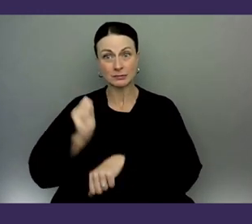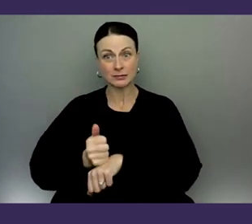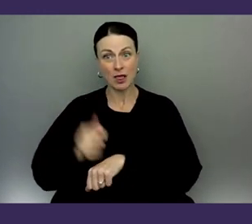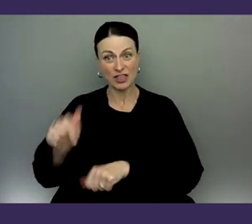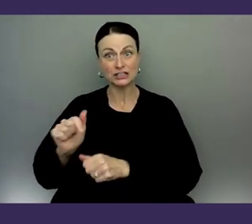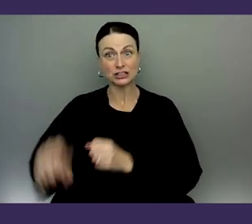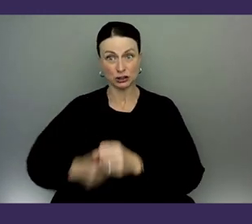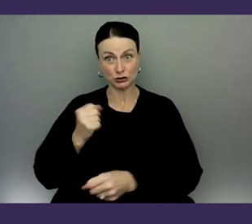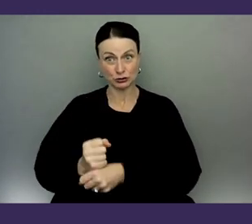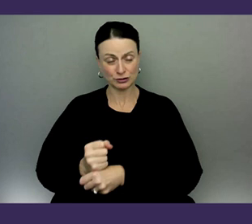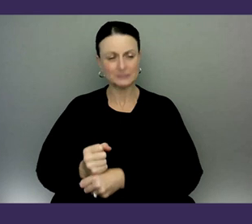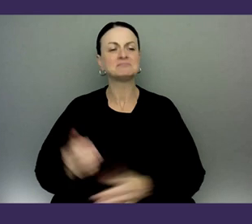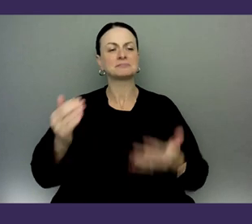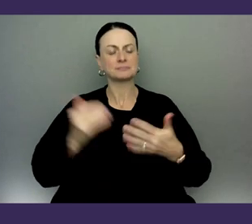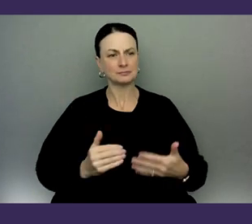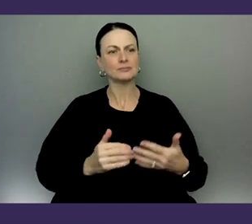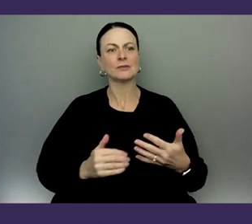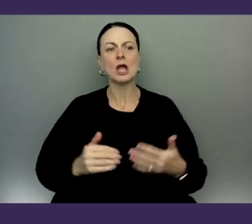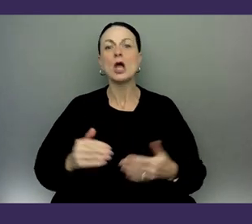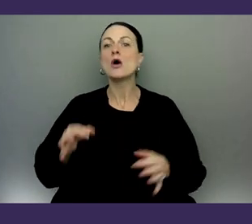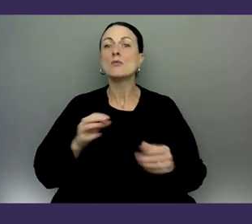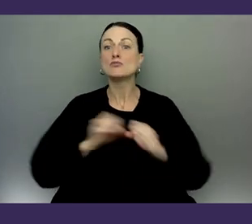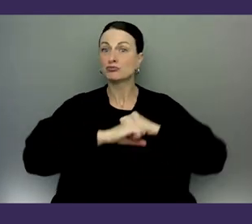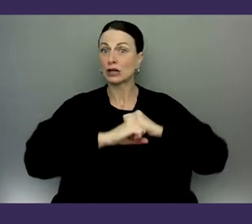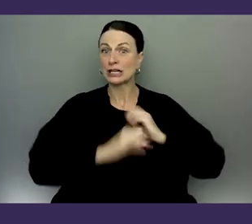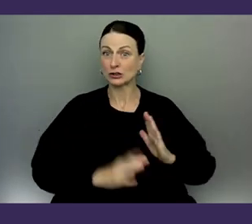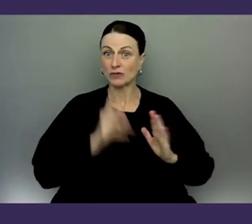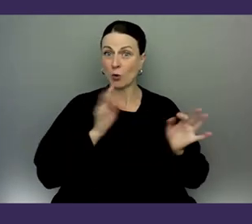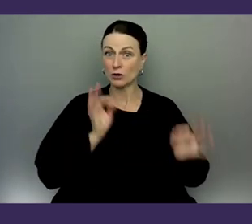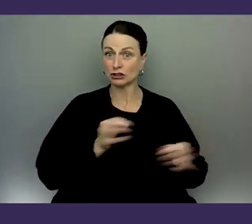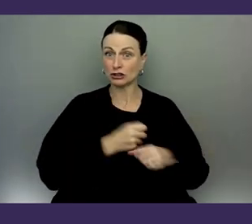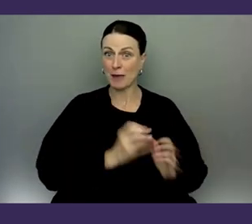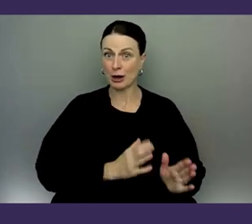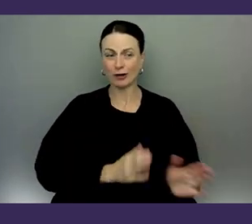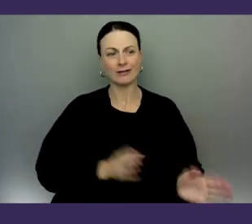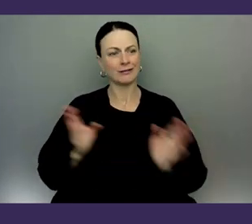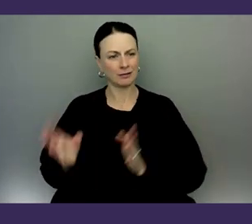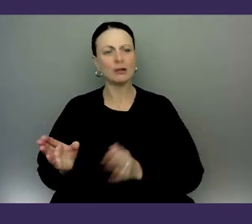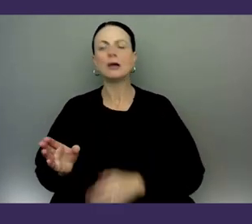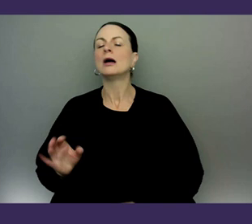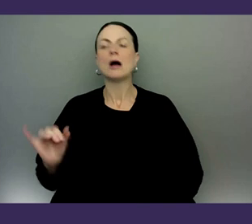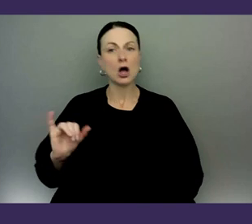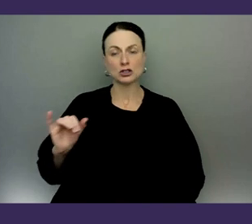Then we're gonna cover protections for decision-makers. Then we're going to hear from Karla and Yolanda